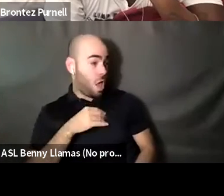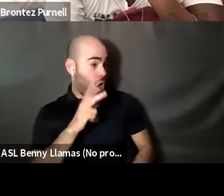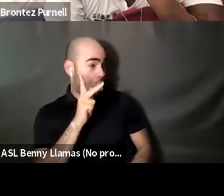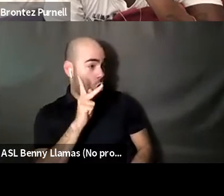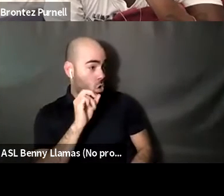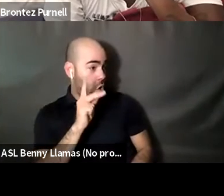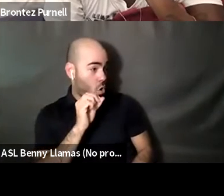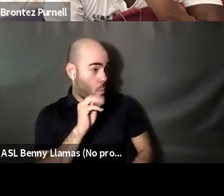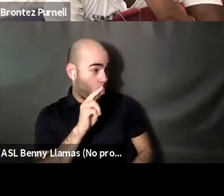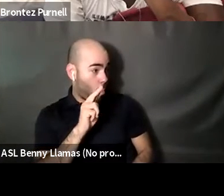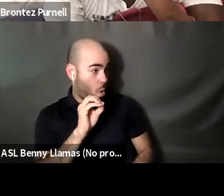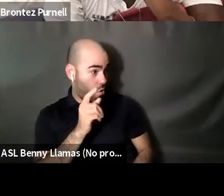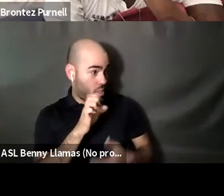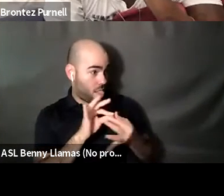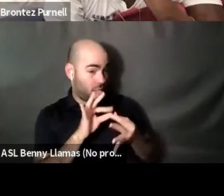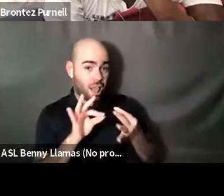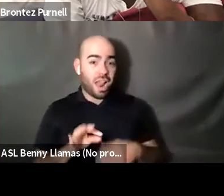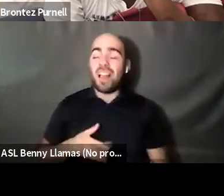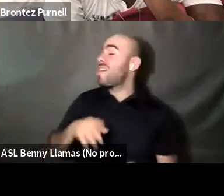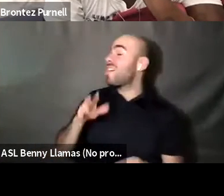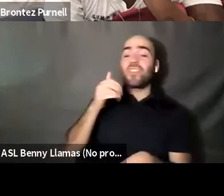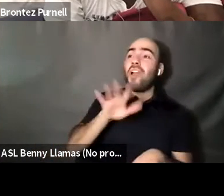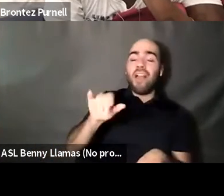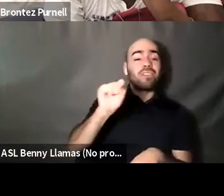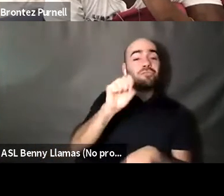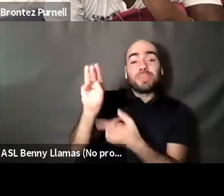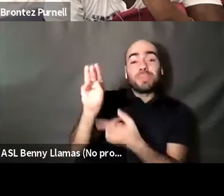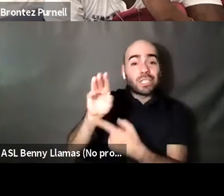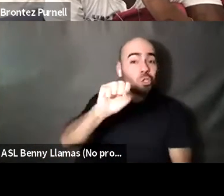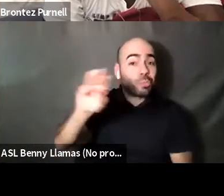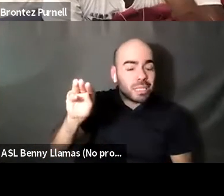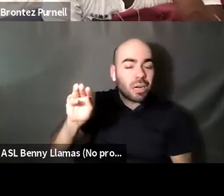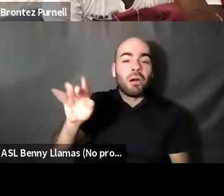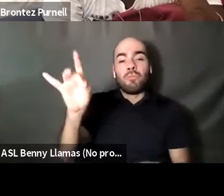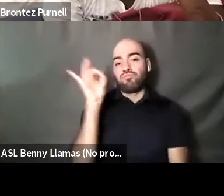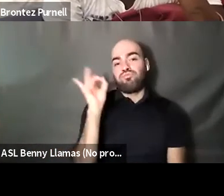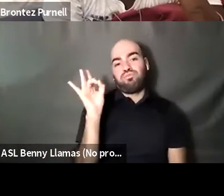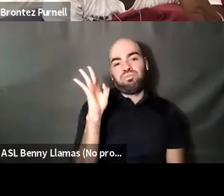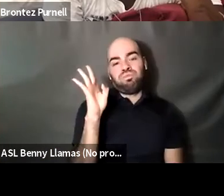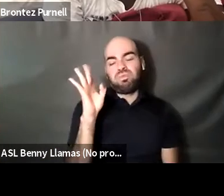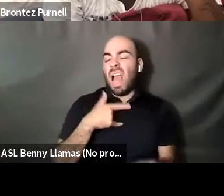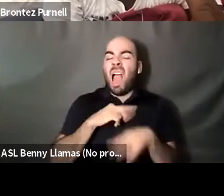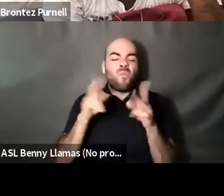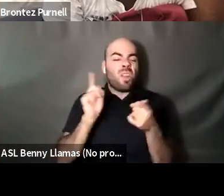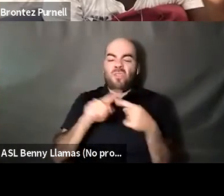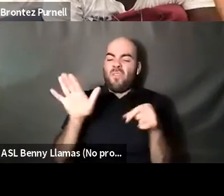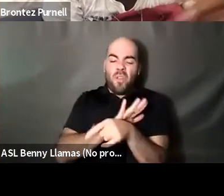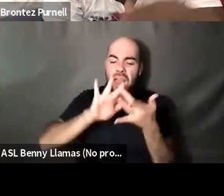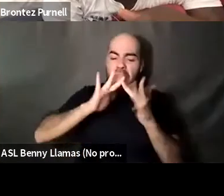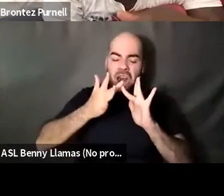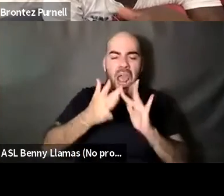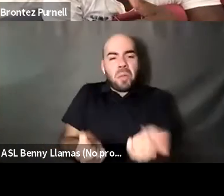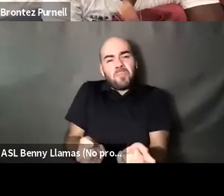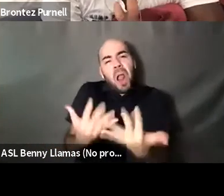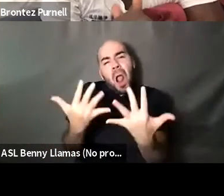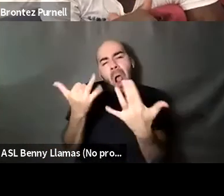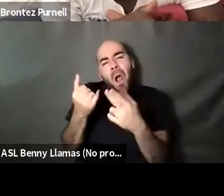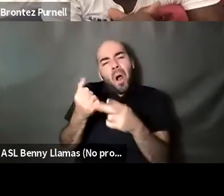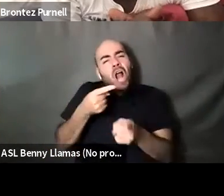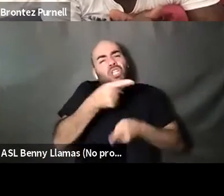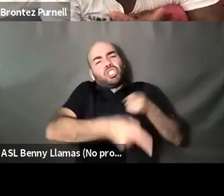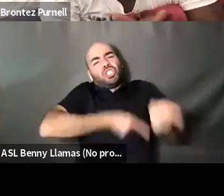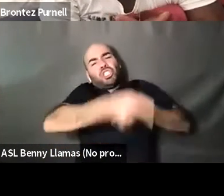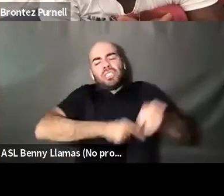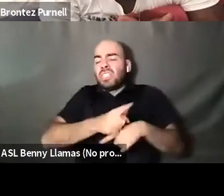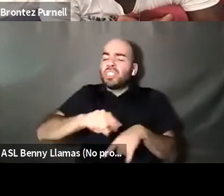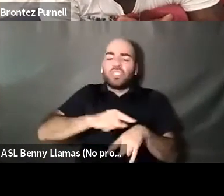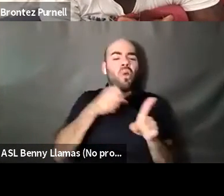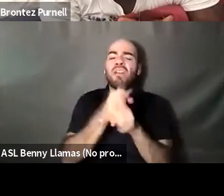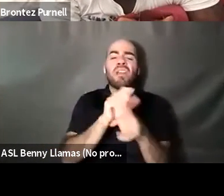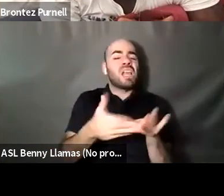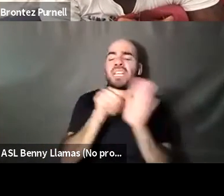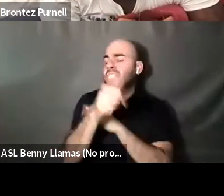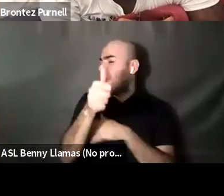Kokumo: I'll say girl social media, a girl. Oh, you're ready to burn a funky internet is like why don't people just die all people do is get up and say the most. Oh, President Bush and just like oh